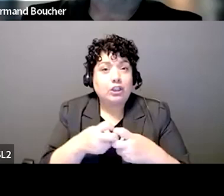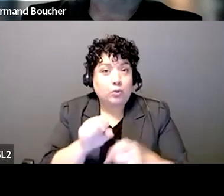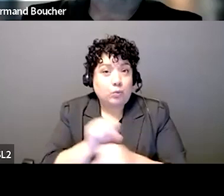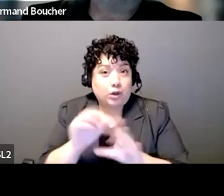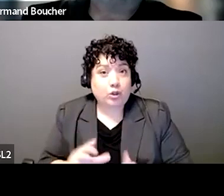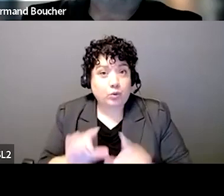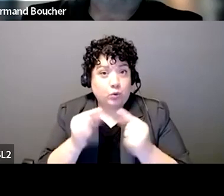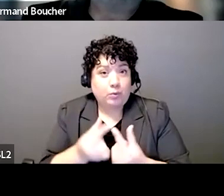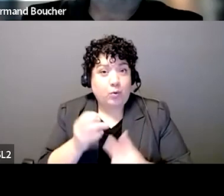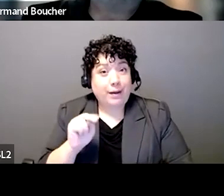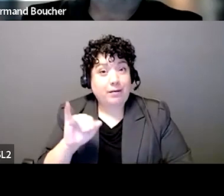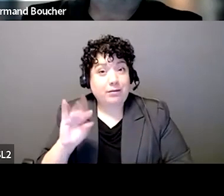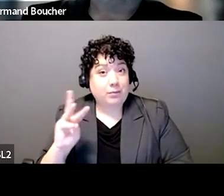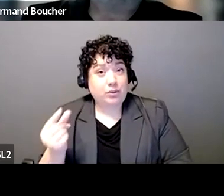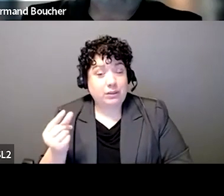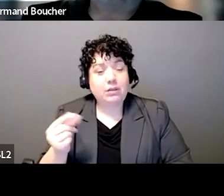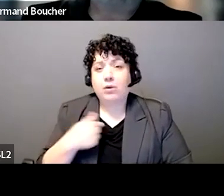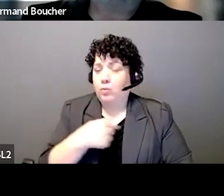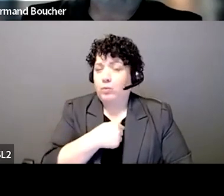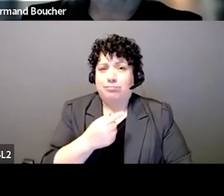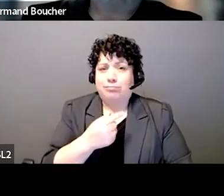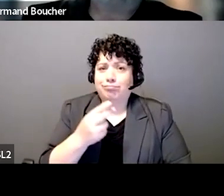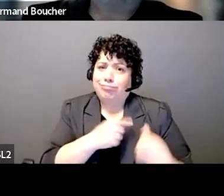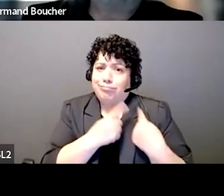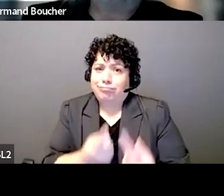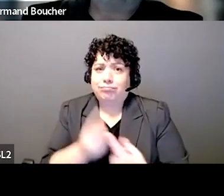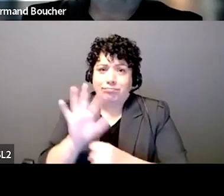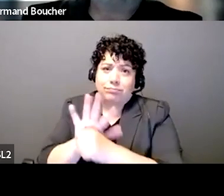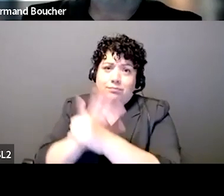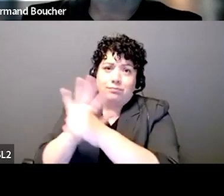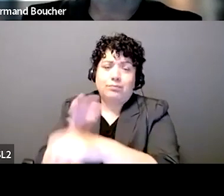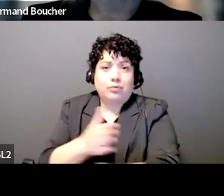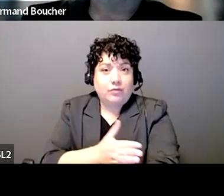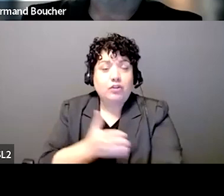to advocate for better services from the workers compensation board and